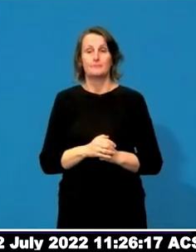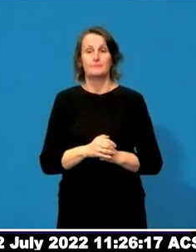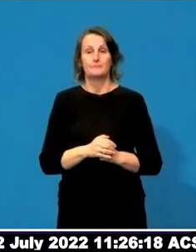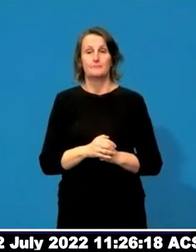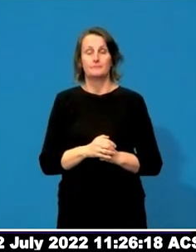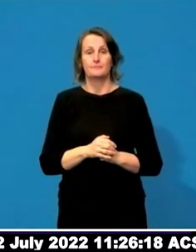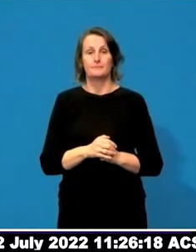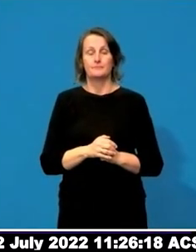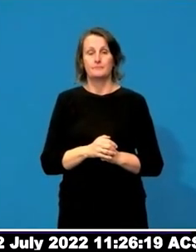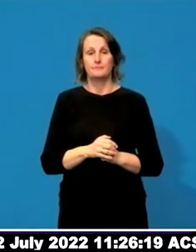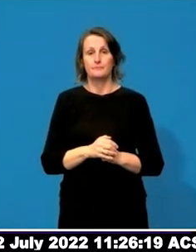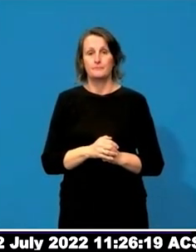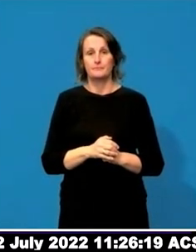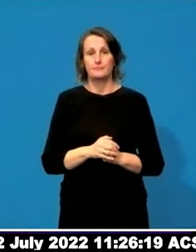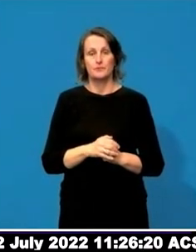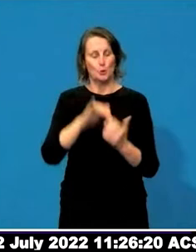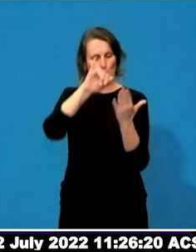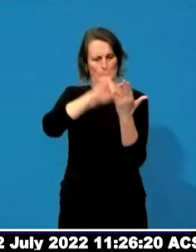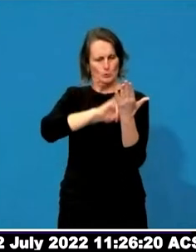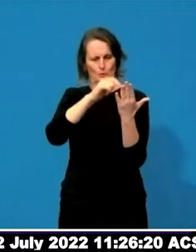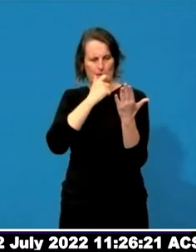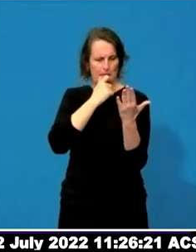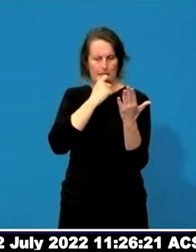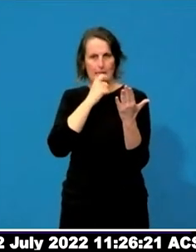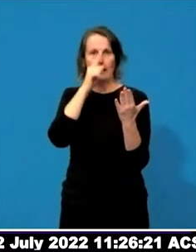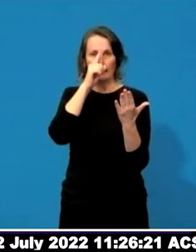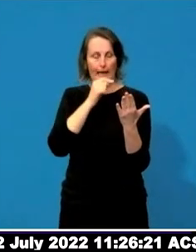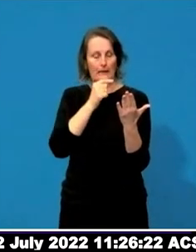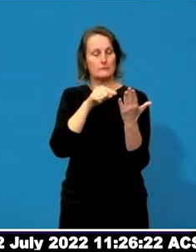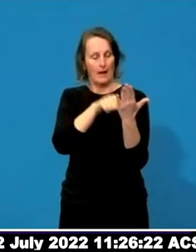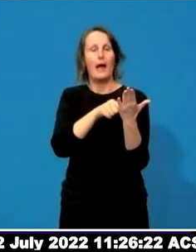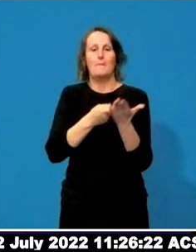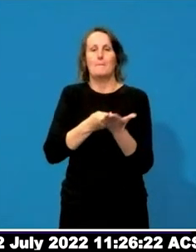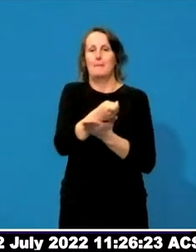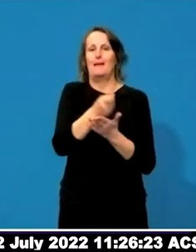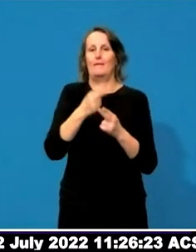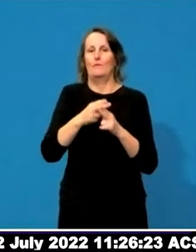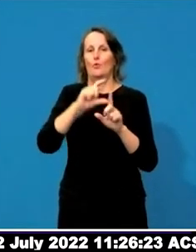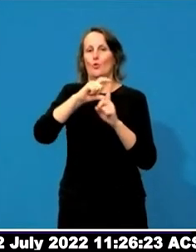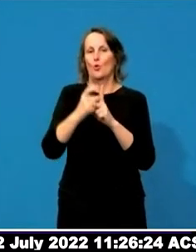for some of the other line items to be used for those purposes.